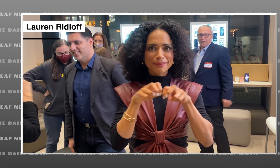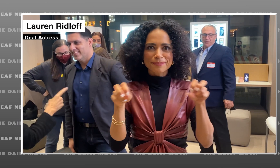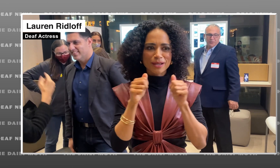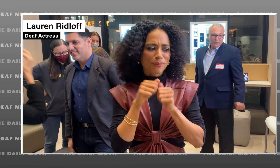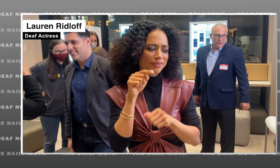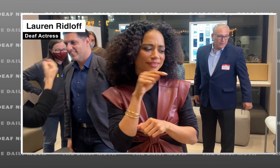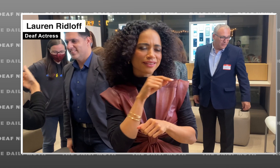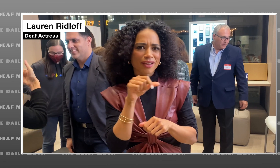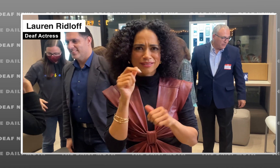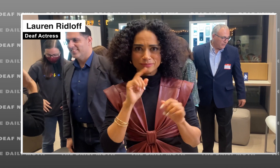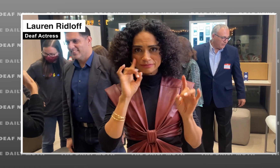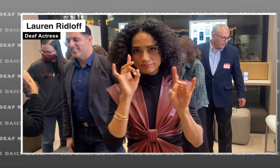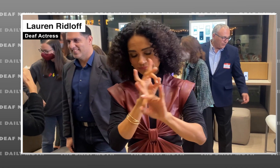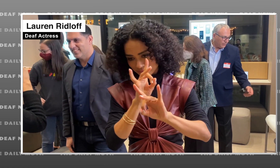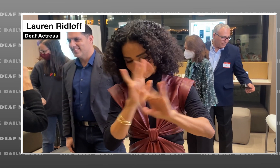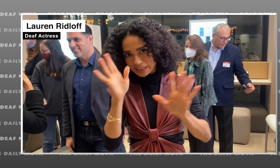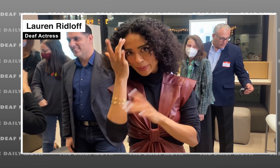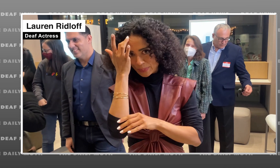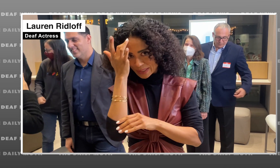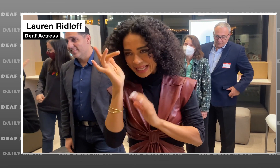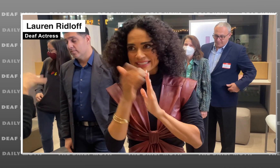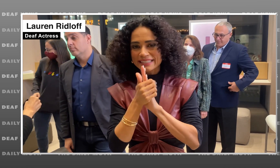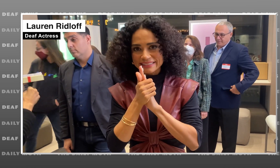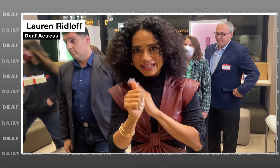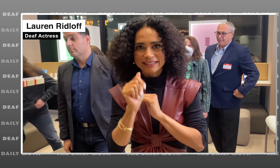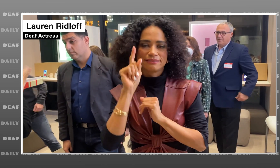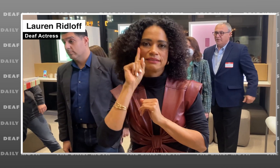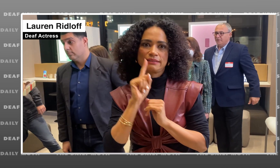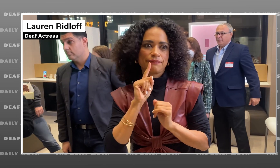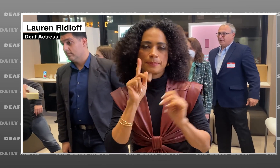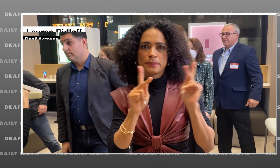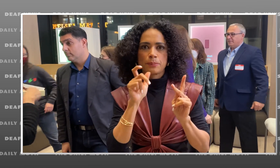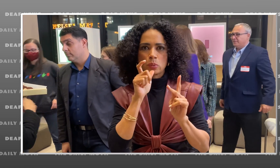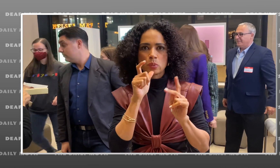I just finished a panel with brilliant, talented deaf people